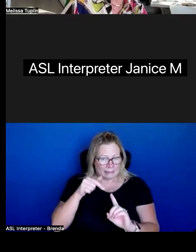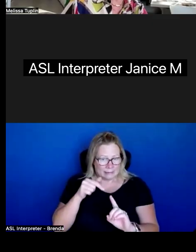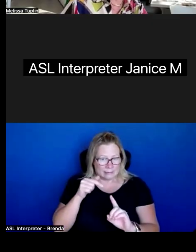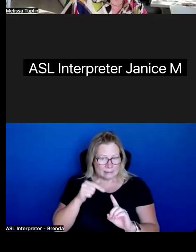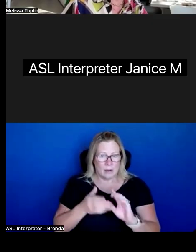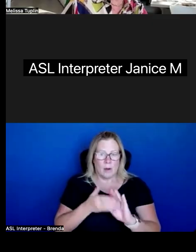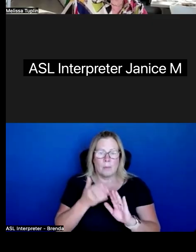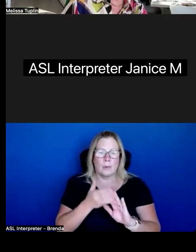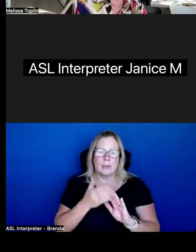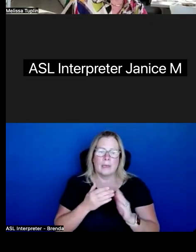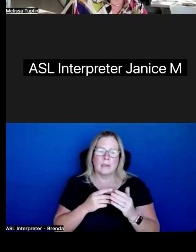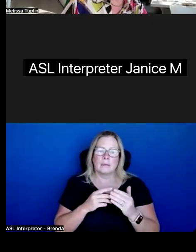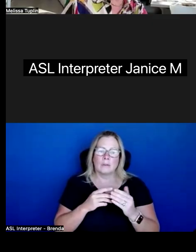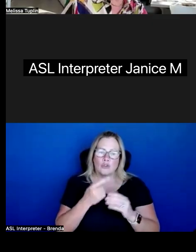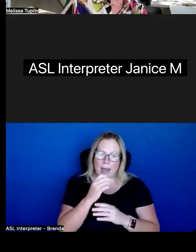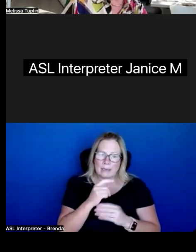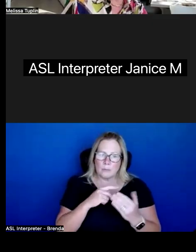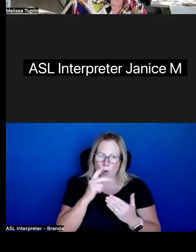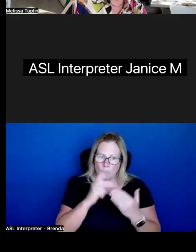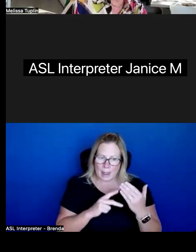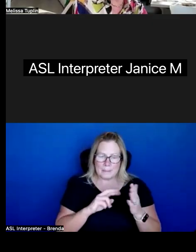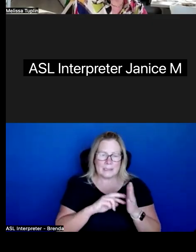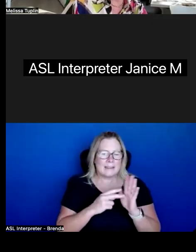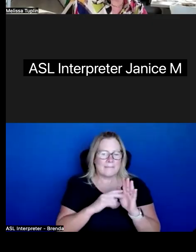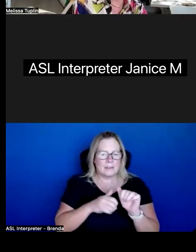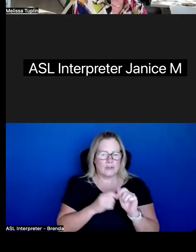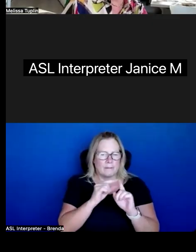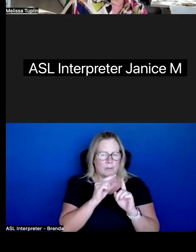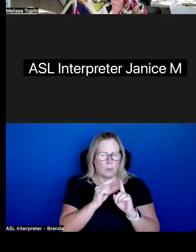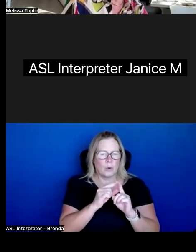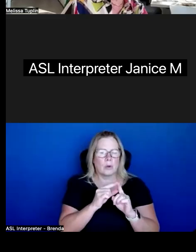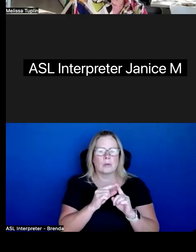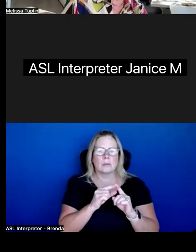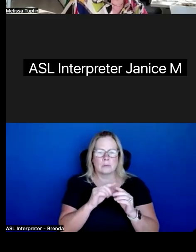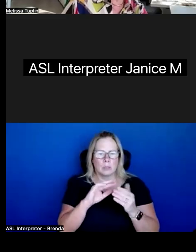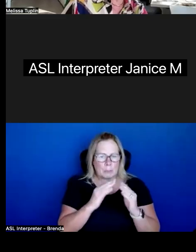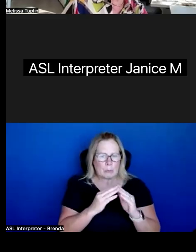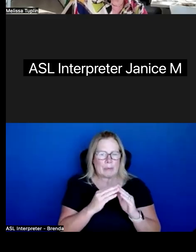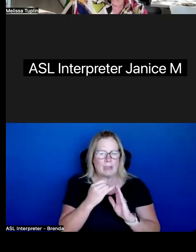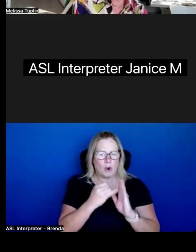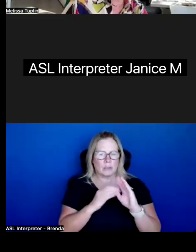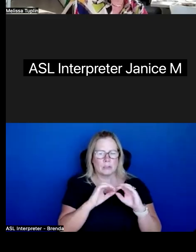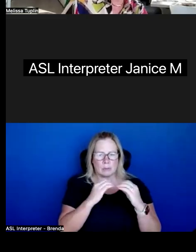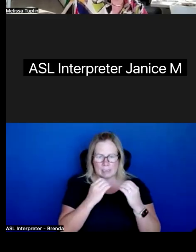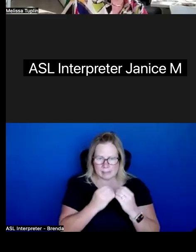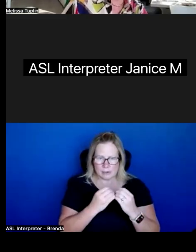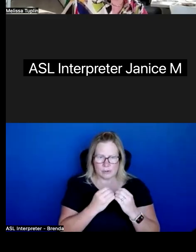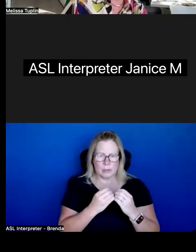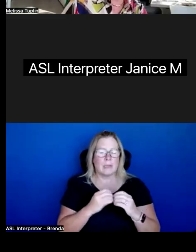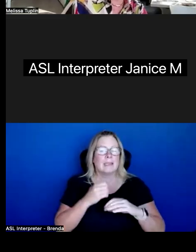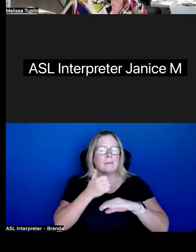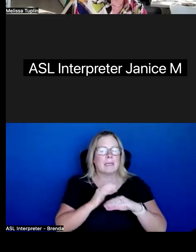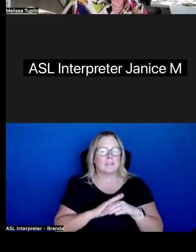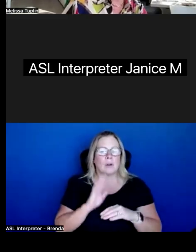is based on organizational purpose and mandate. We know that many organizations have multifaceted